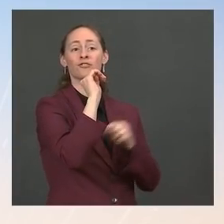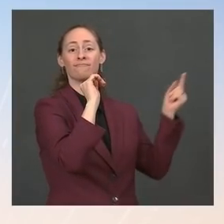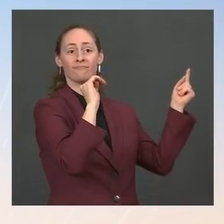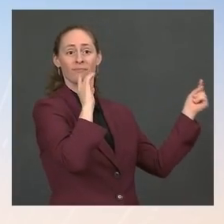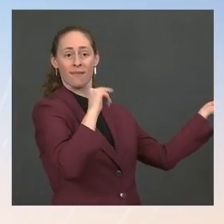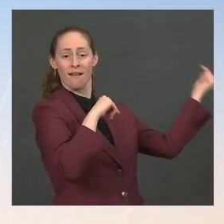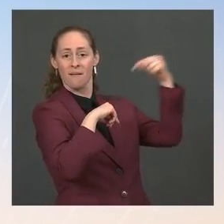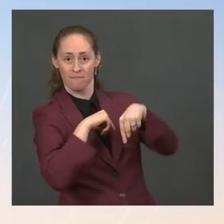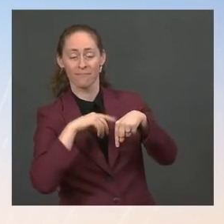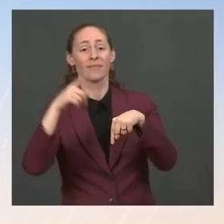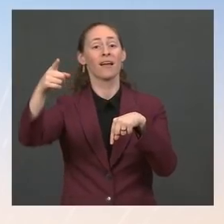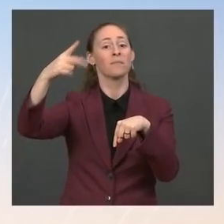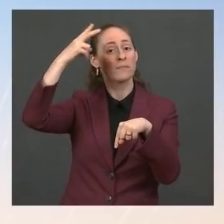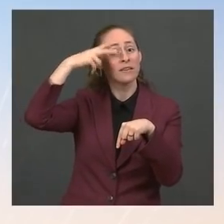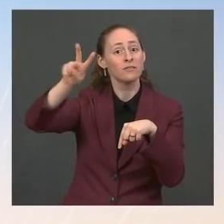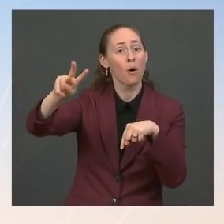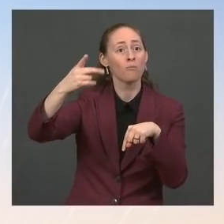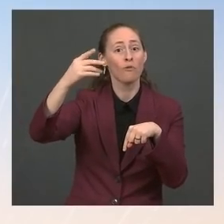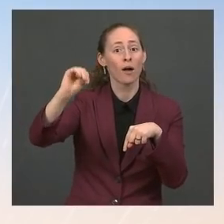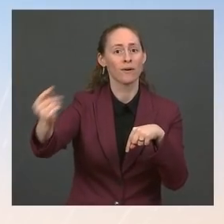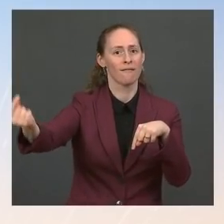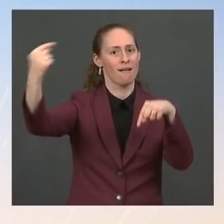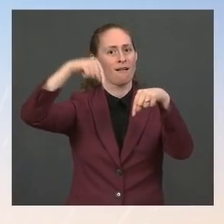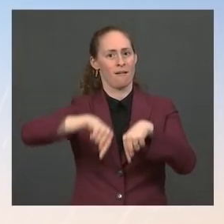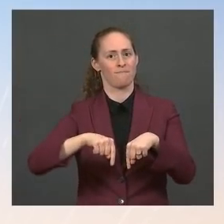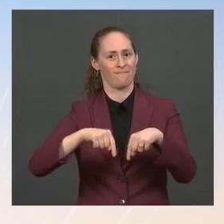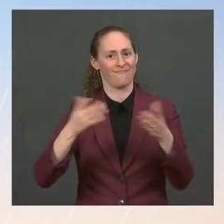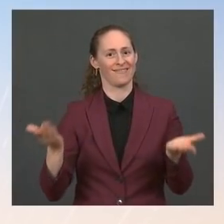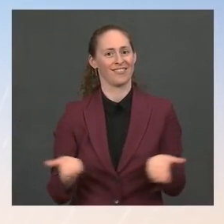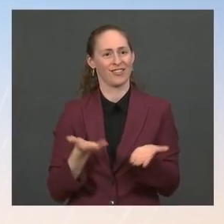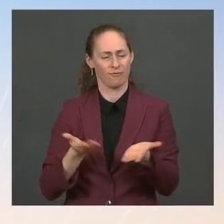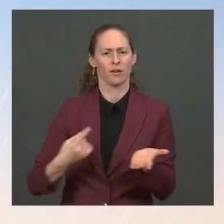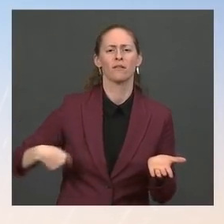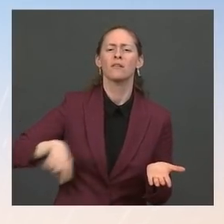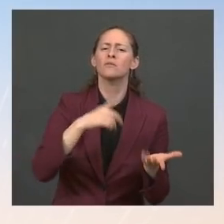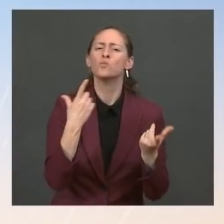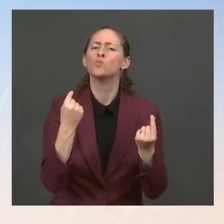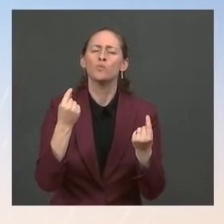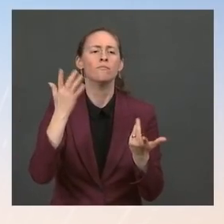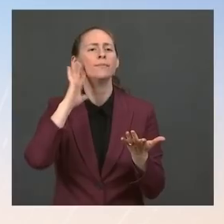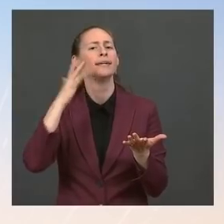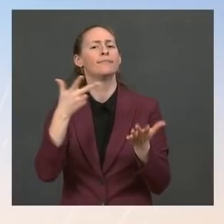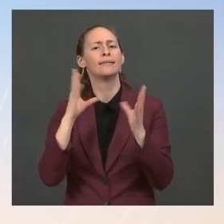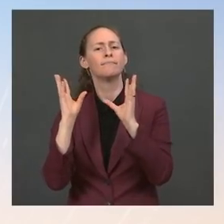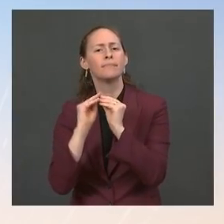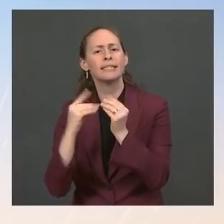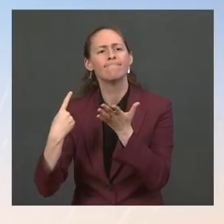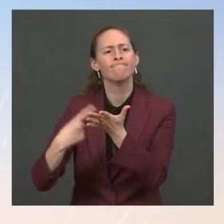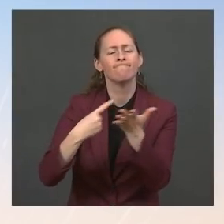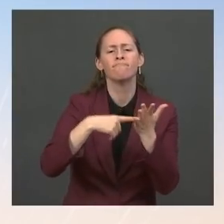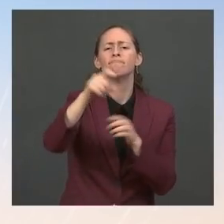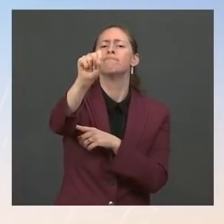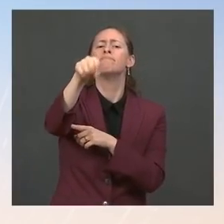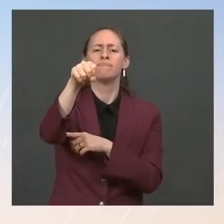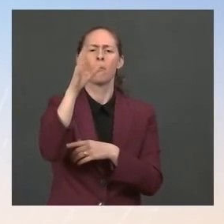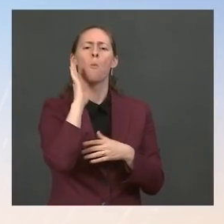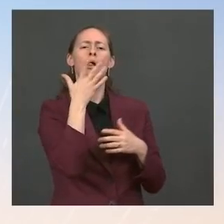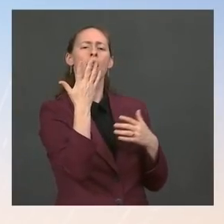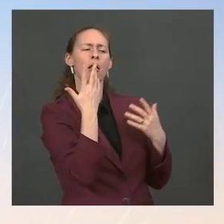He will participate in individual bilateral meetings with each leader ahead of the summit that day as well. And last, but certainly not least, on Friday,